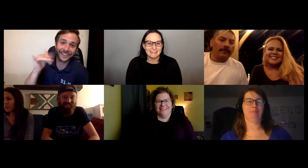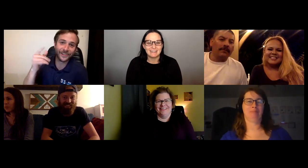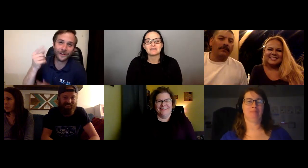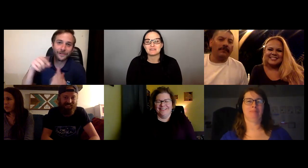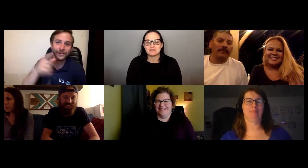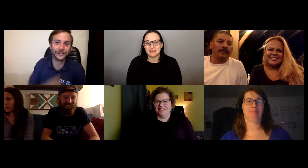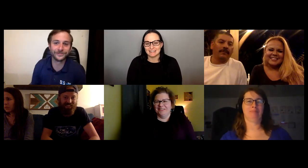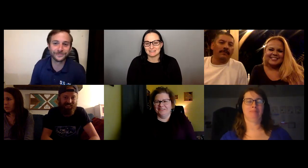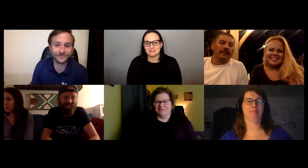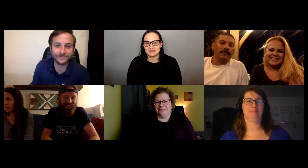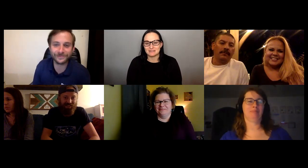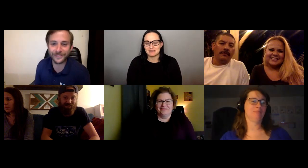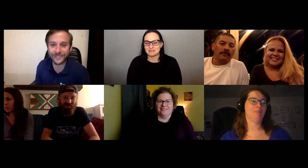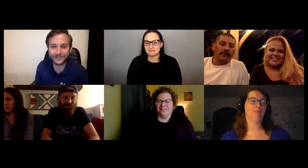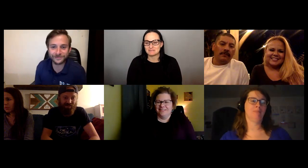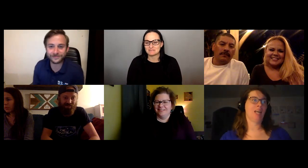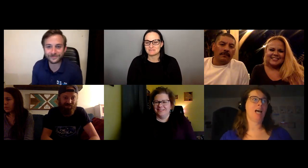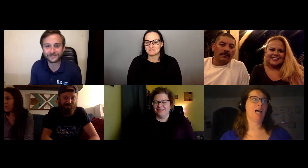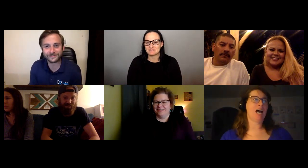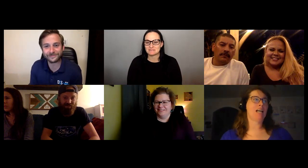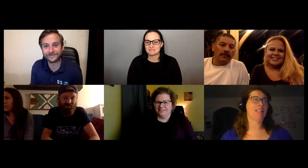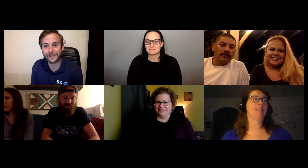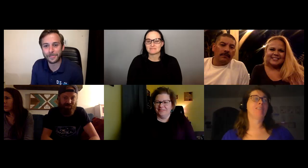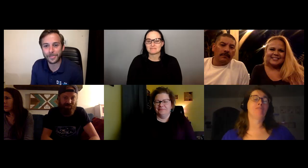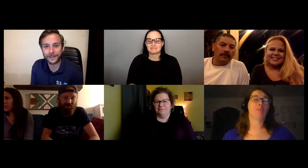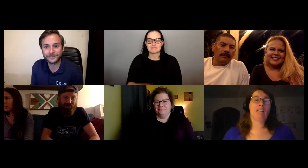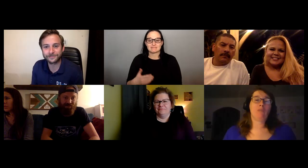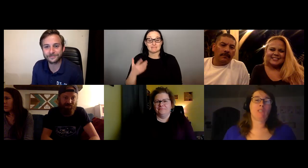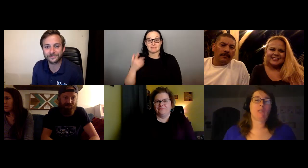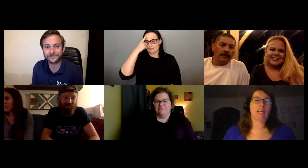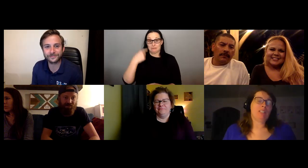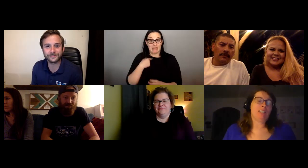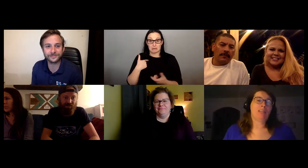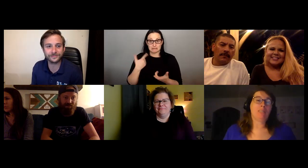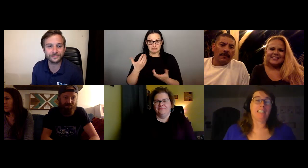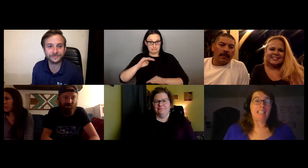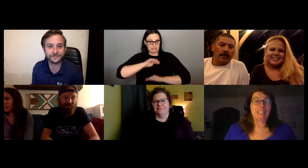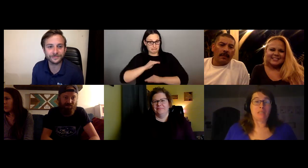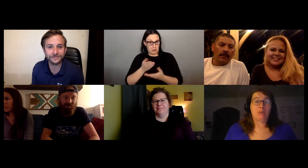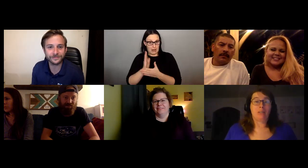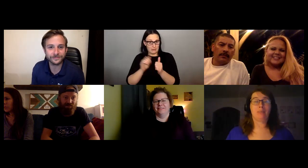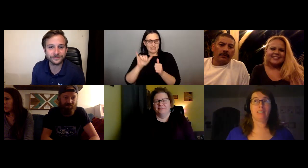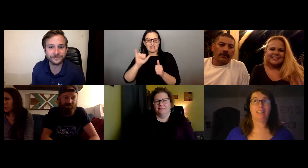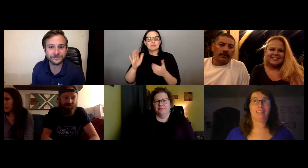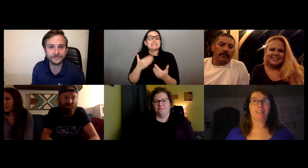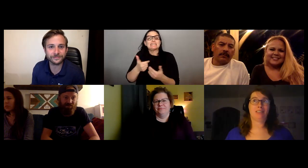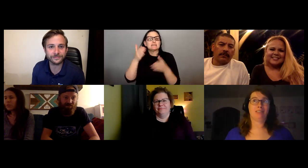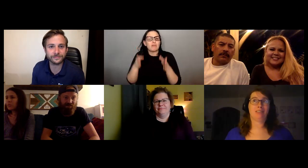and what about you kathy what about you and for me i was okay with it that was the